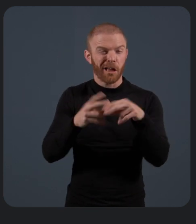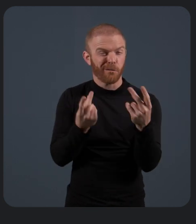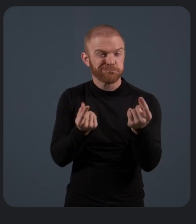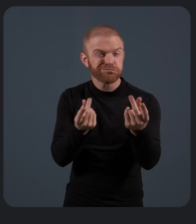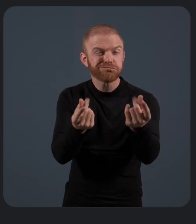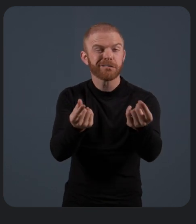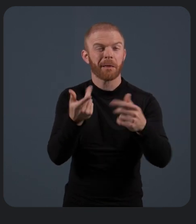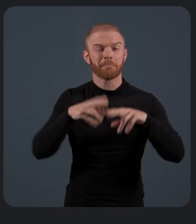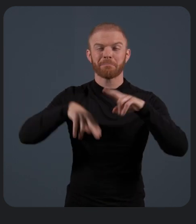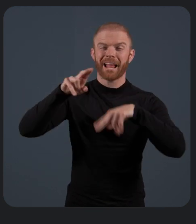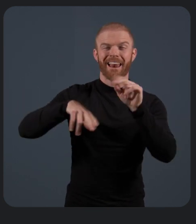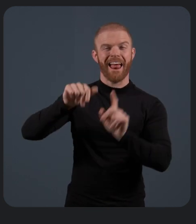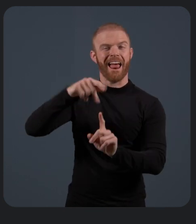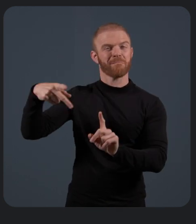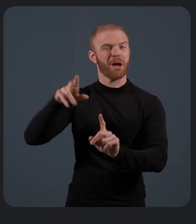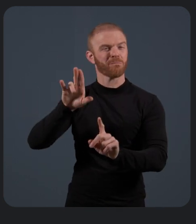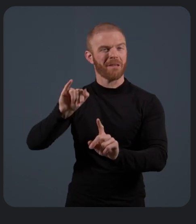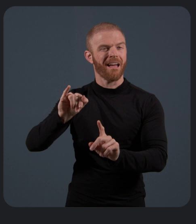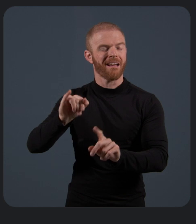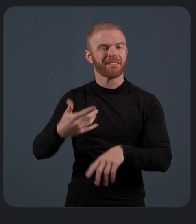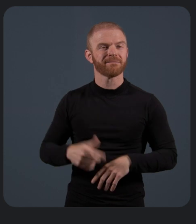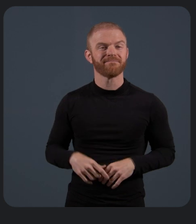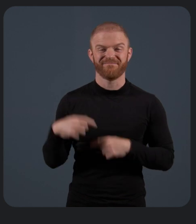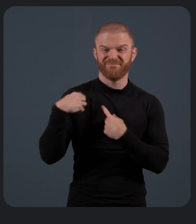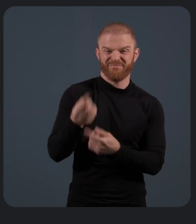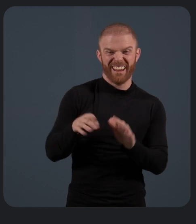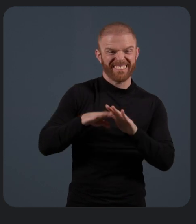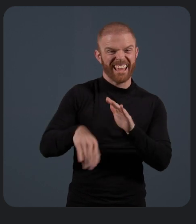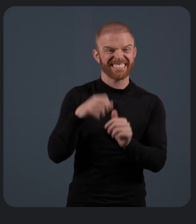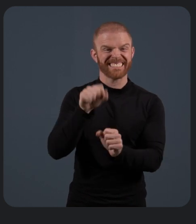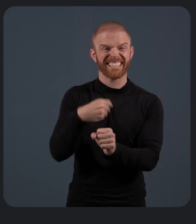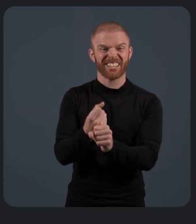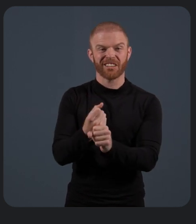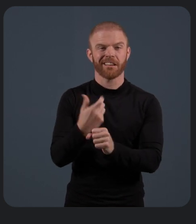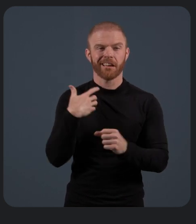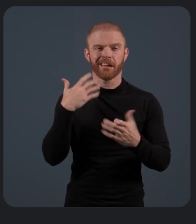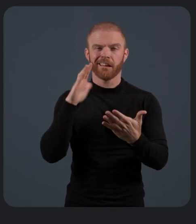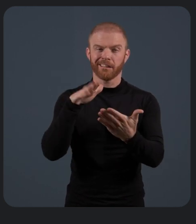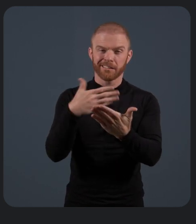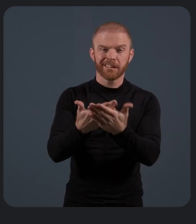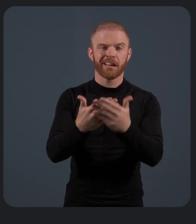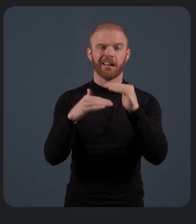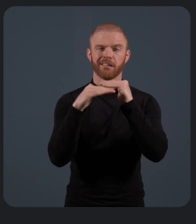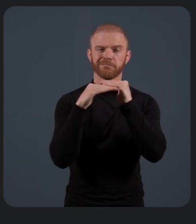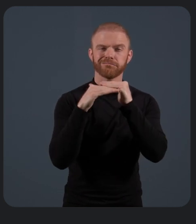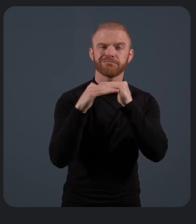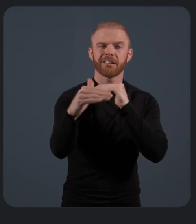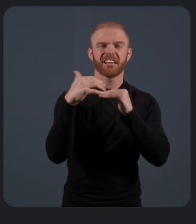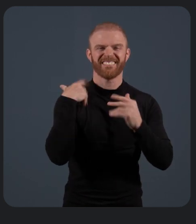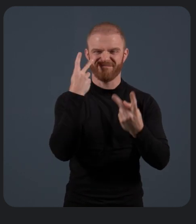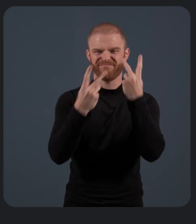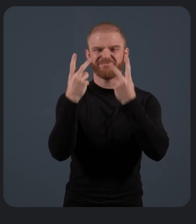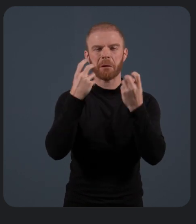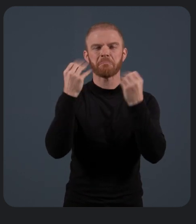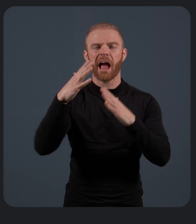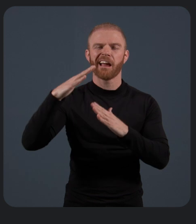building app UI. And less than a year after reaching stable, we're already seeing many of the top apps adopting